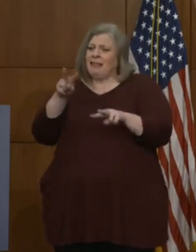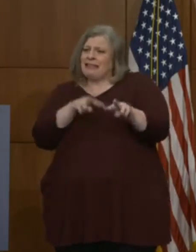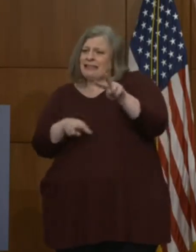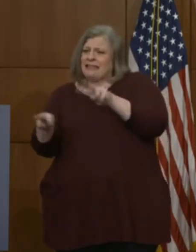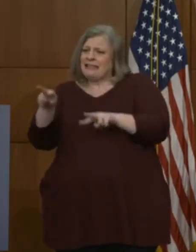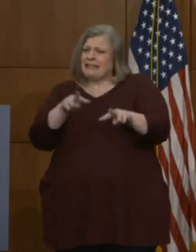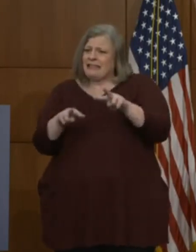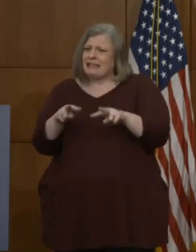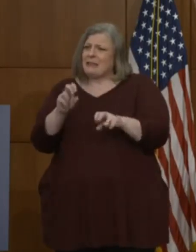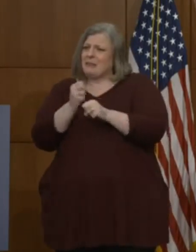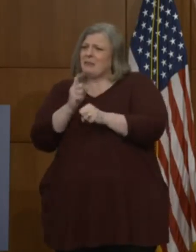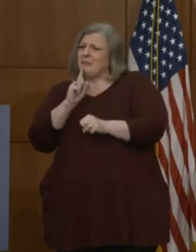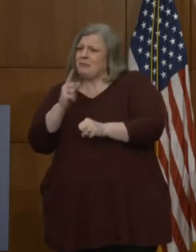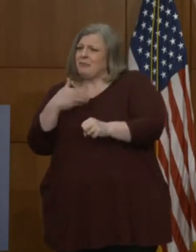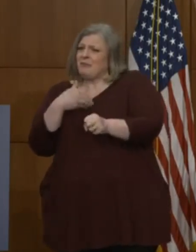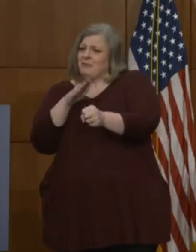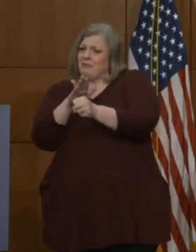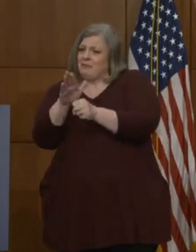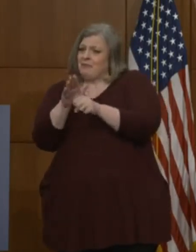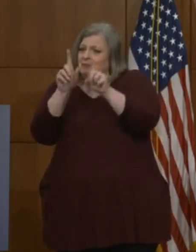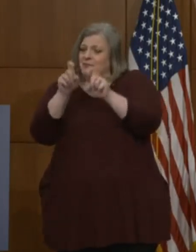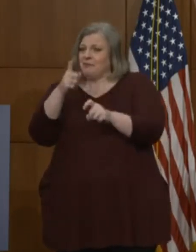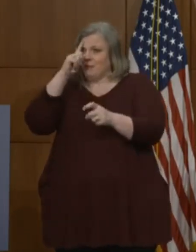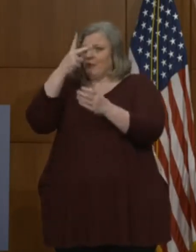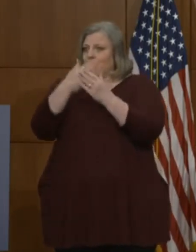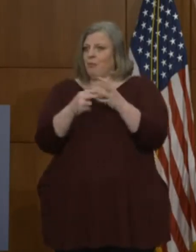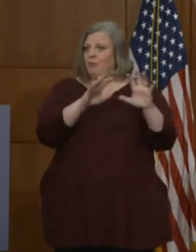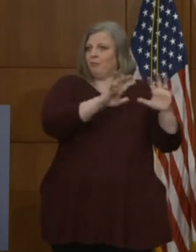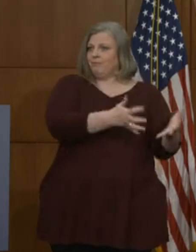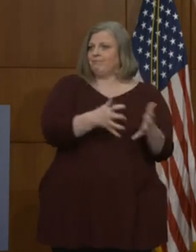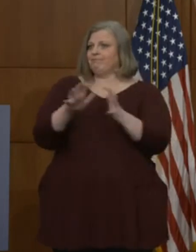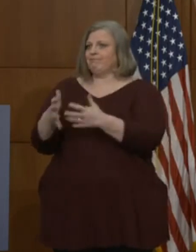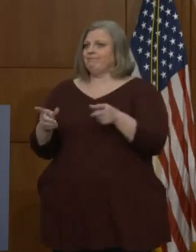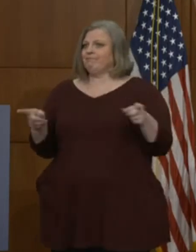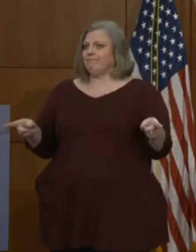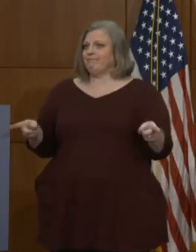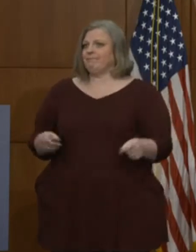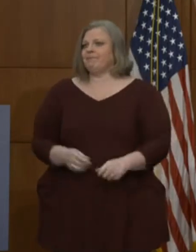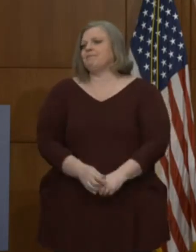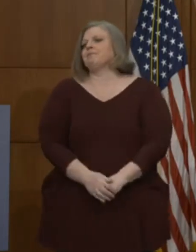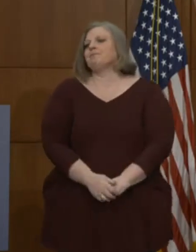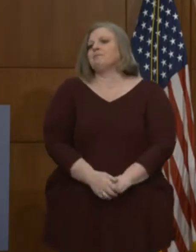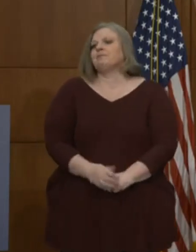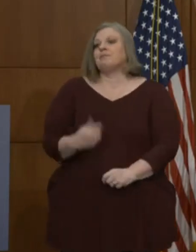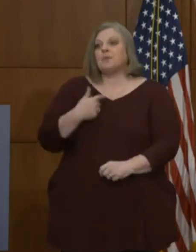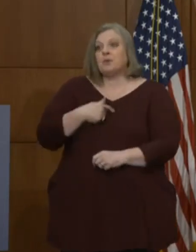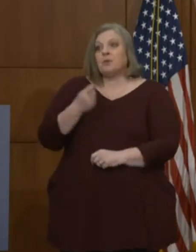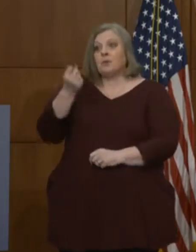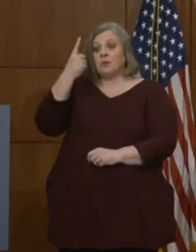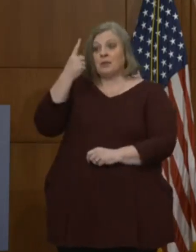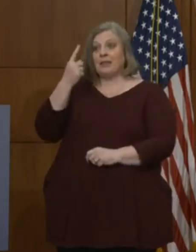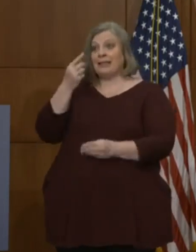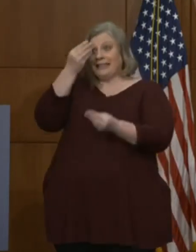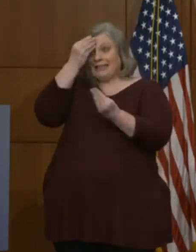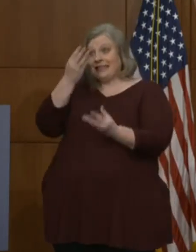RIGHT CAPACITY FOR THOSE DIFFERENT MISSIONS AND CLEARLY DIFFERENT MISSIONS AND CLEARLY WE NEED MORE TESTING AVAILABLE WE NEED MORE TESTING AVAILABLE HERE IN VIRGINIA I THINK WORK HERE IN VIRGINIA I THINK WORK WE CERTAINLY UNDERSTAND THAT